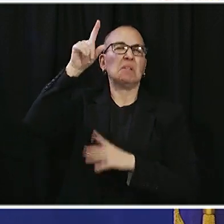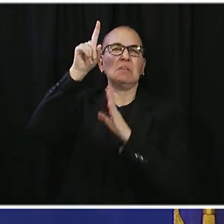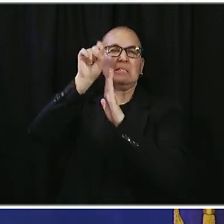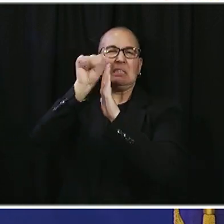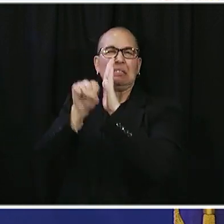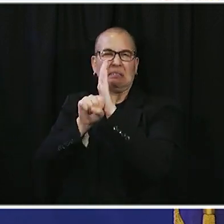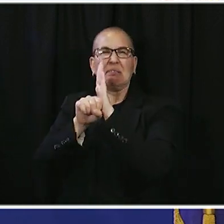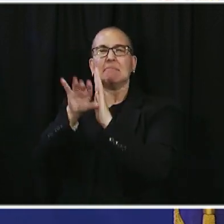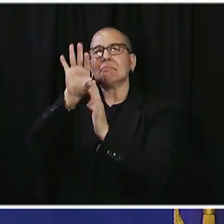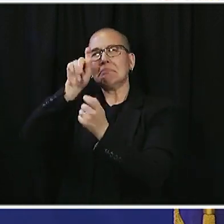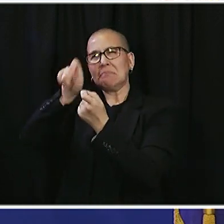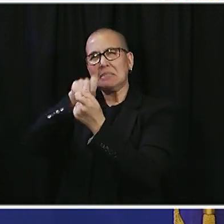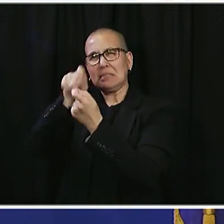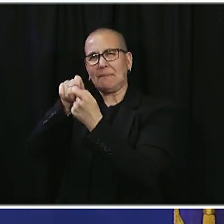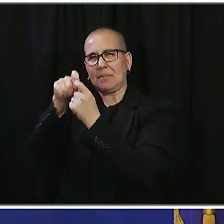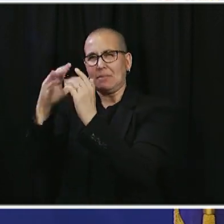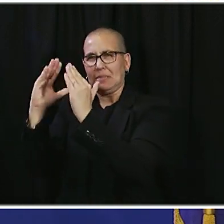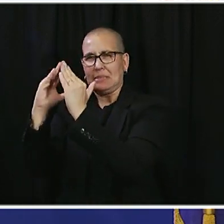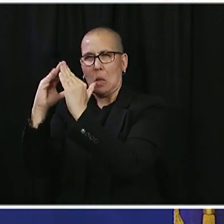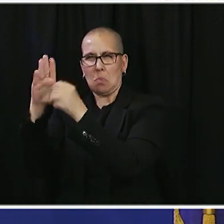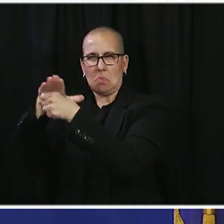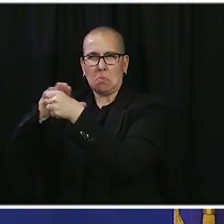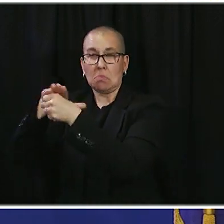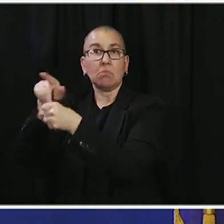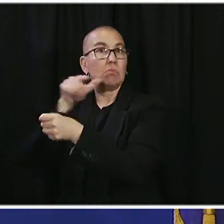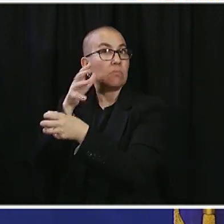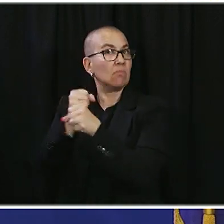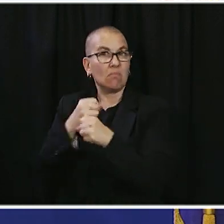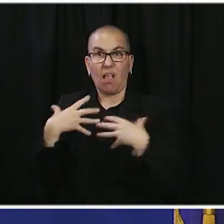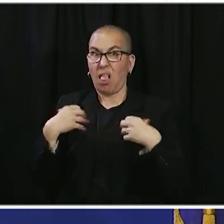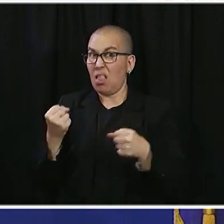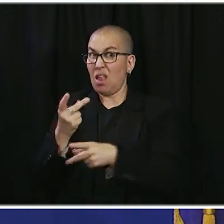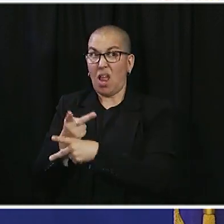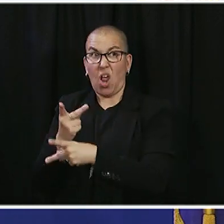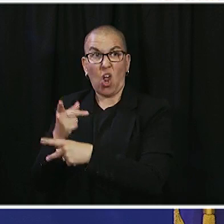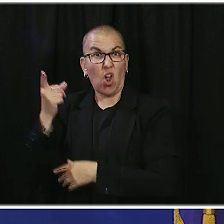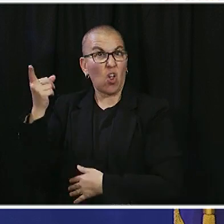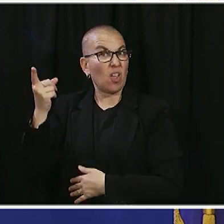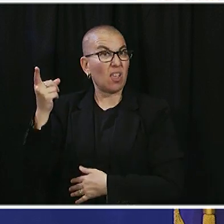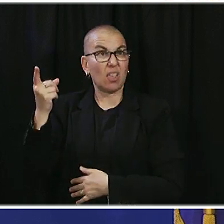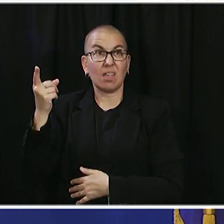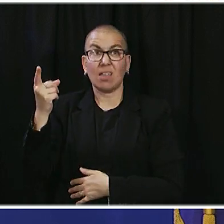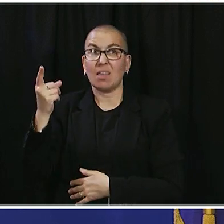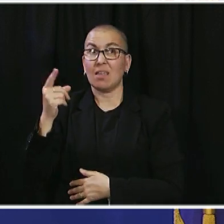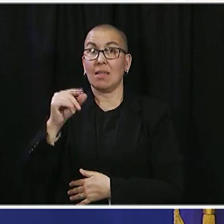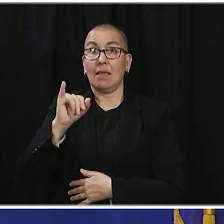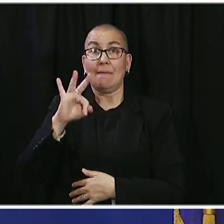STRUGGLE TO HAVE MORE ACCESS TO HEALTHCARE AND ARE NOT GETTING TESTED FOR A VARIETY OF REASONS, WE'RE GOING TO NEED TO GET IN